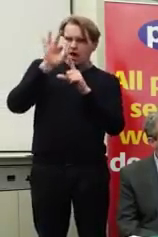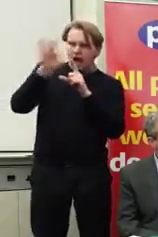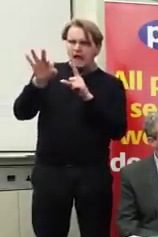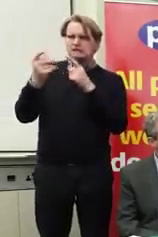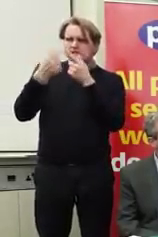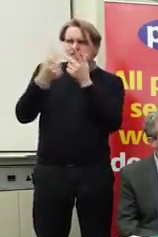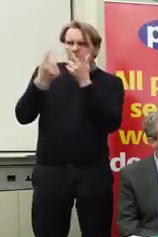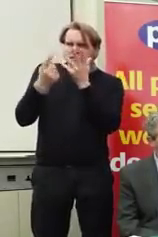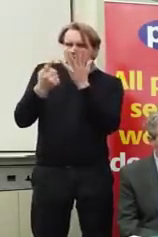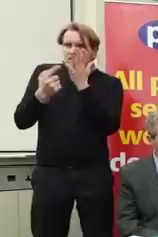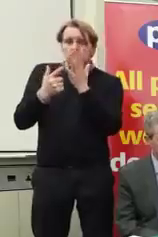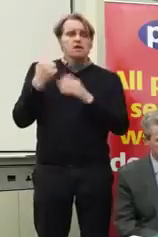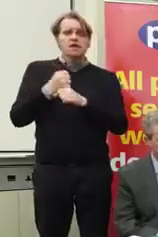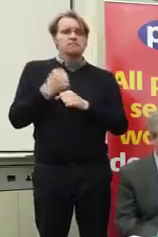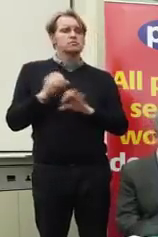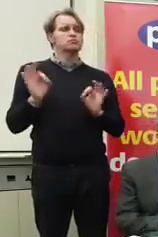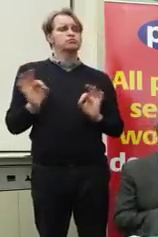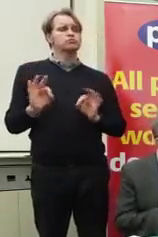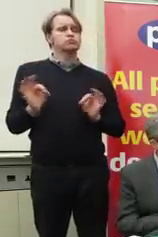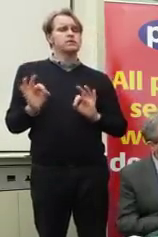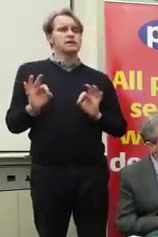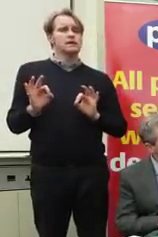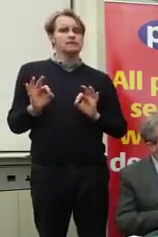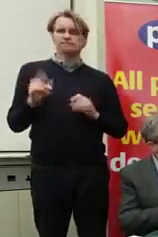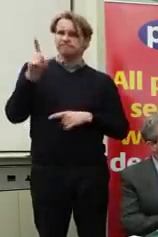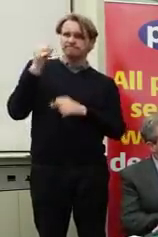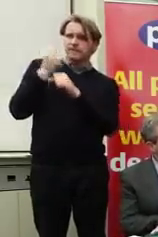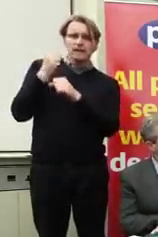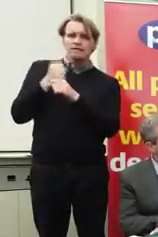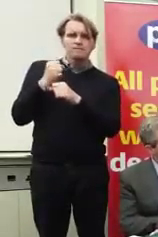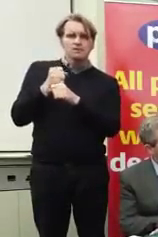public services and never did anything about, well, tackling the unfair tax